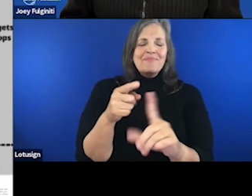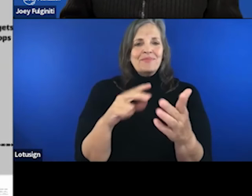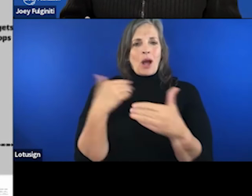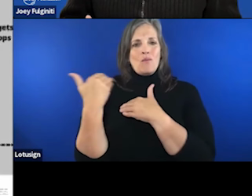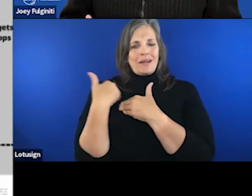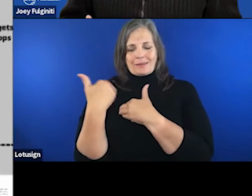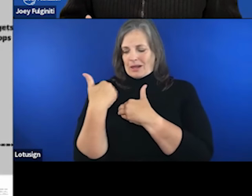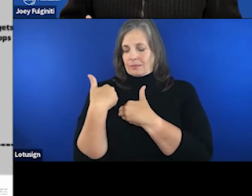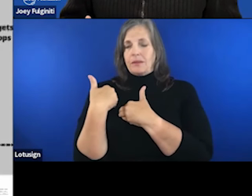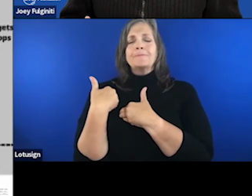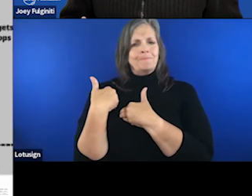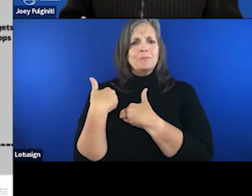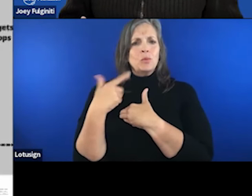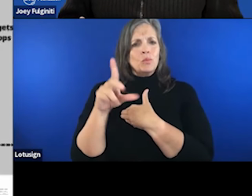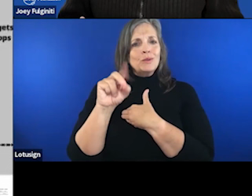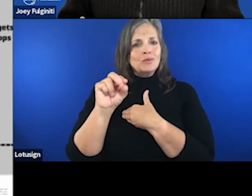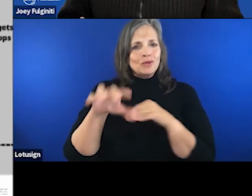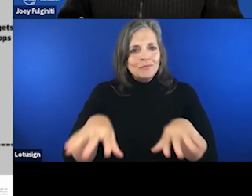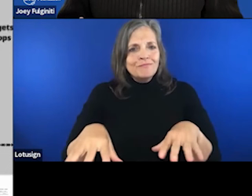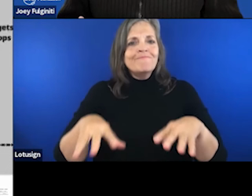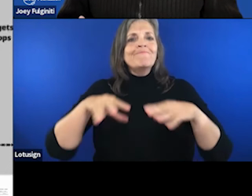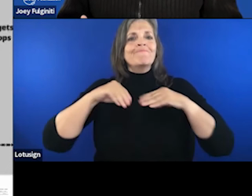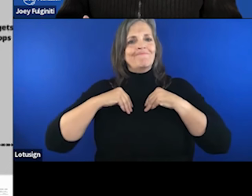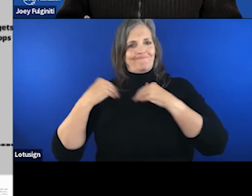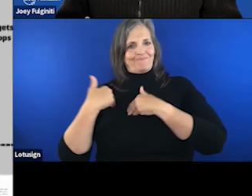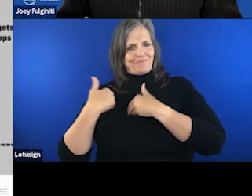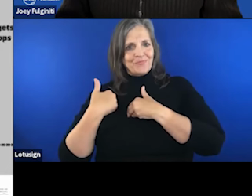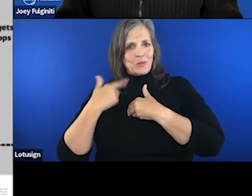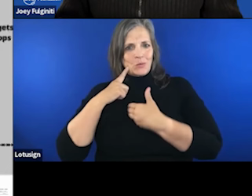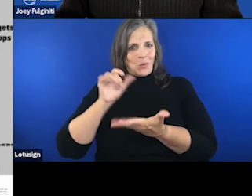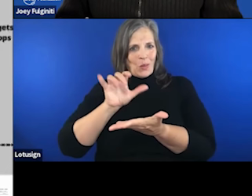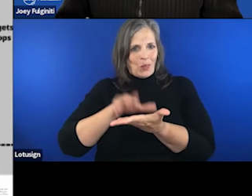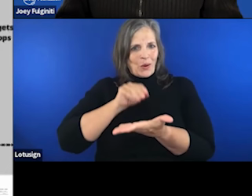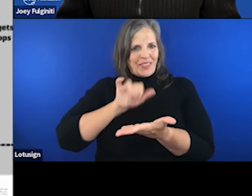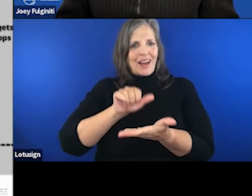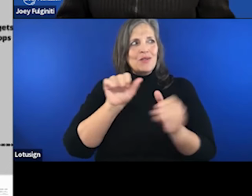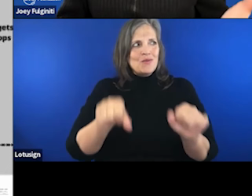take it upon yourself to learn it you can find the knowledge I love it yes we have an